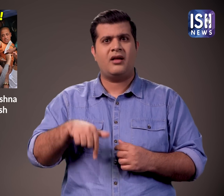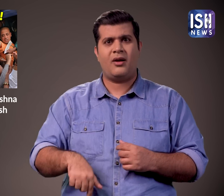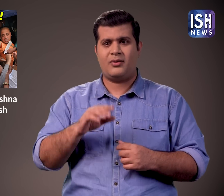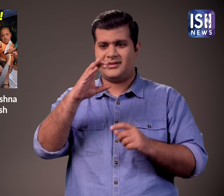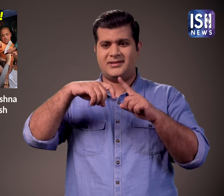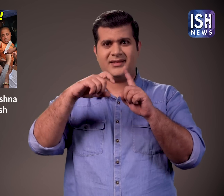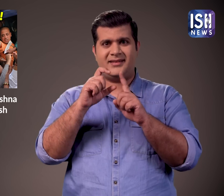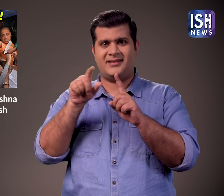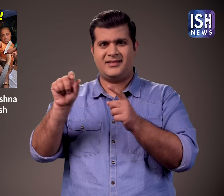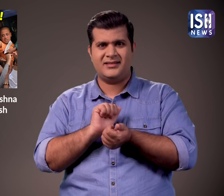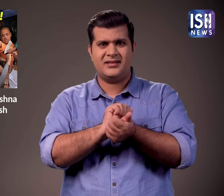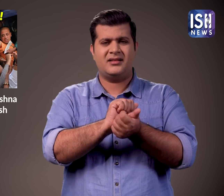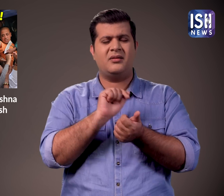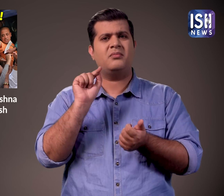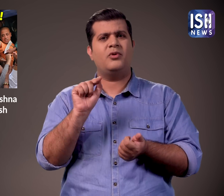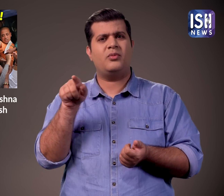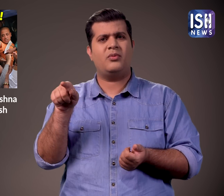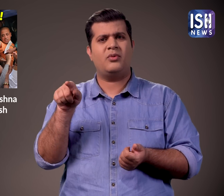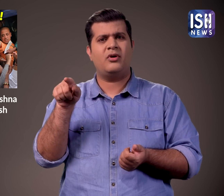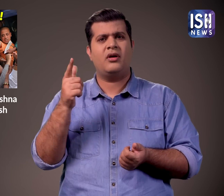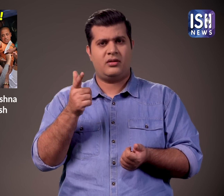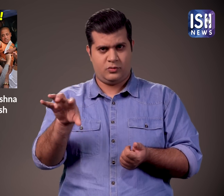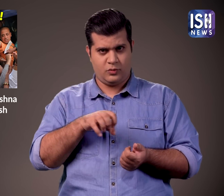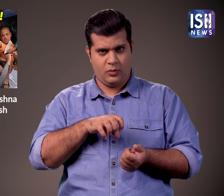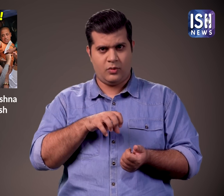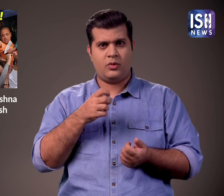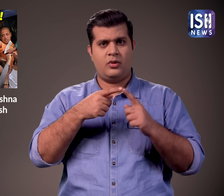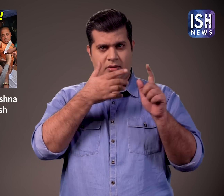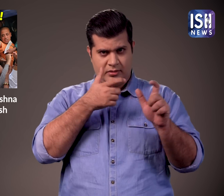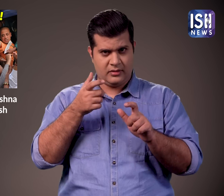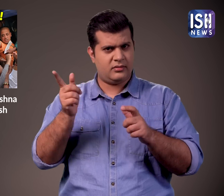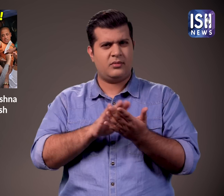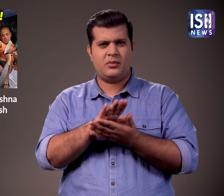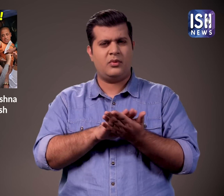Das been arrested. He hasn't looted or attacked anyone!